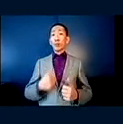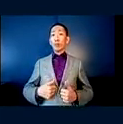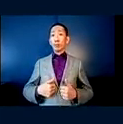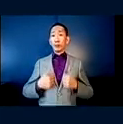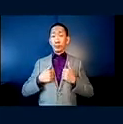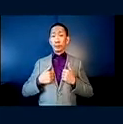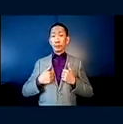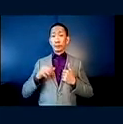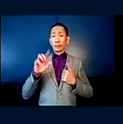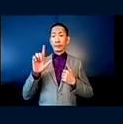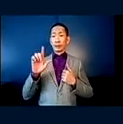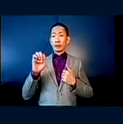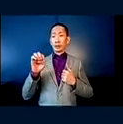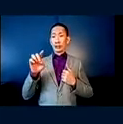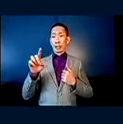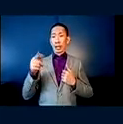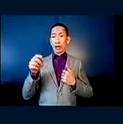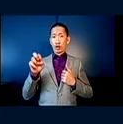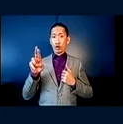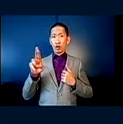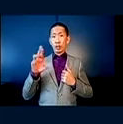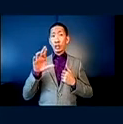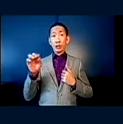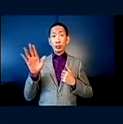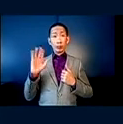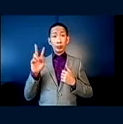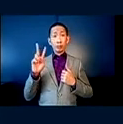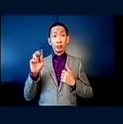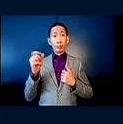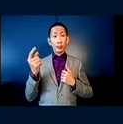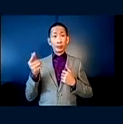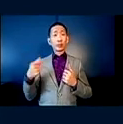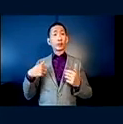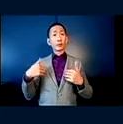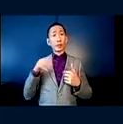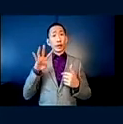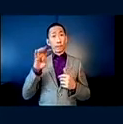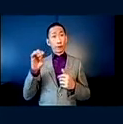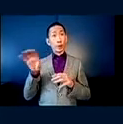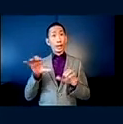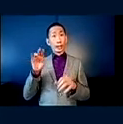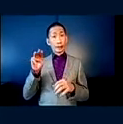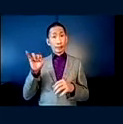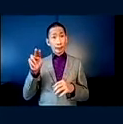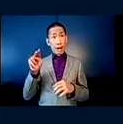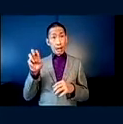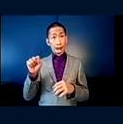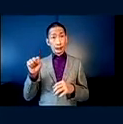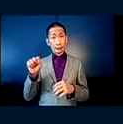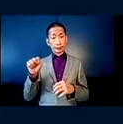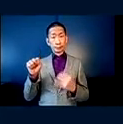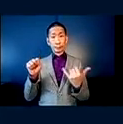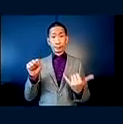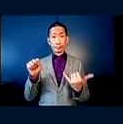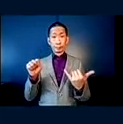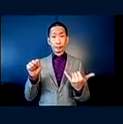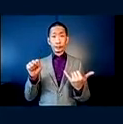WE -- THE COUNTY WHICH WE'RE LOCATED, IN 2011 THERE WERE 40